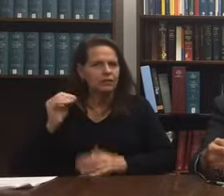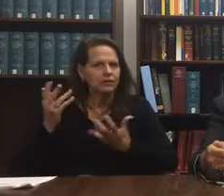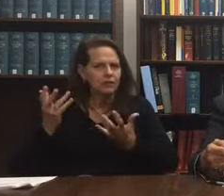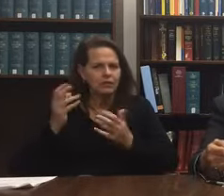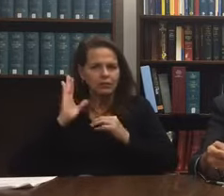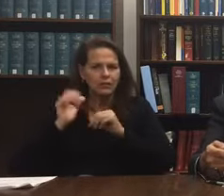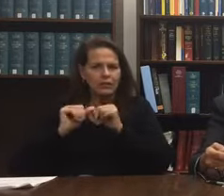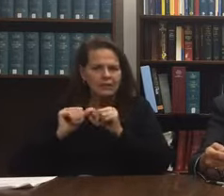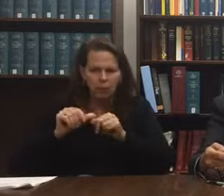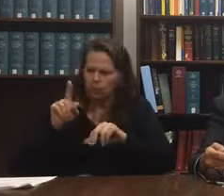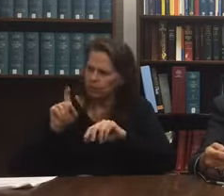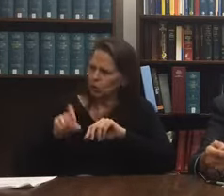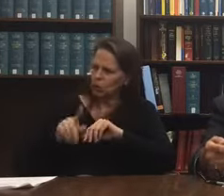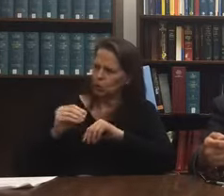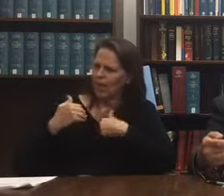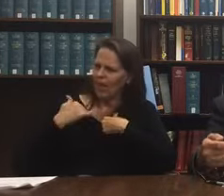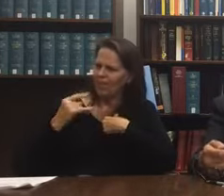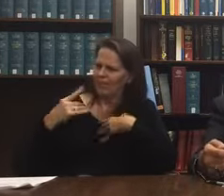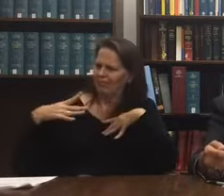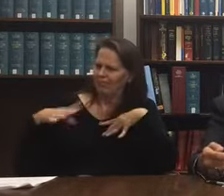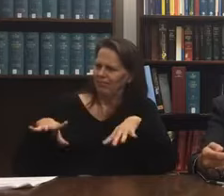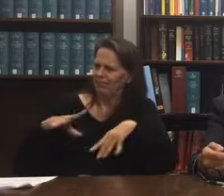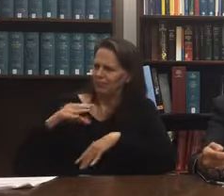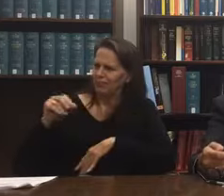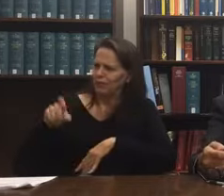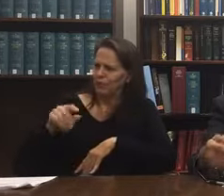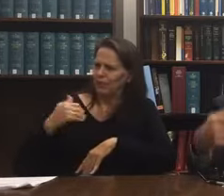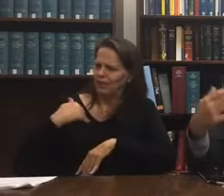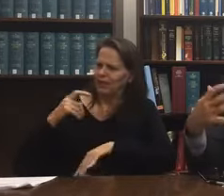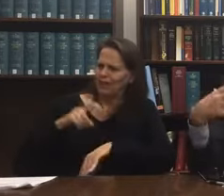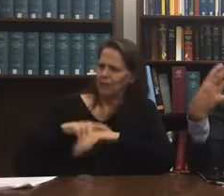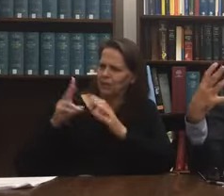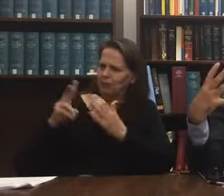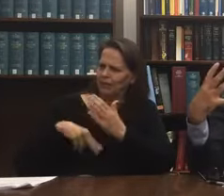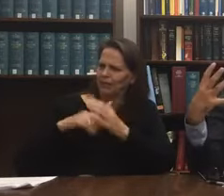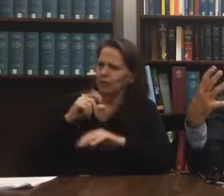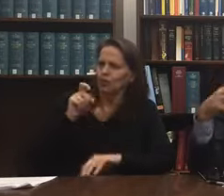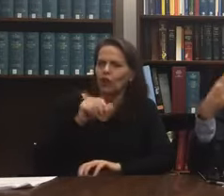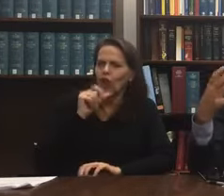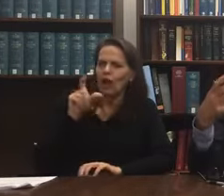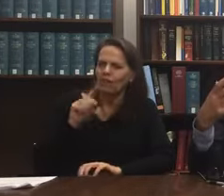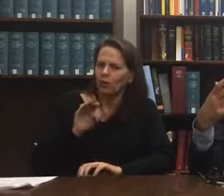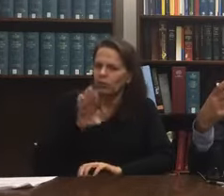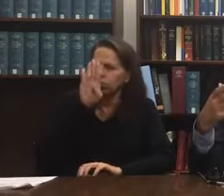you're supposed to have it beforehand and you're supposed to have time to consider it so you shouldn't be having to deal with new evidence during the